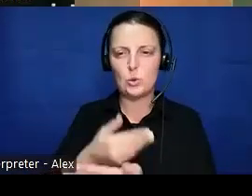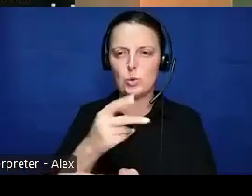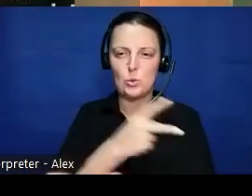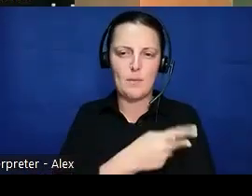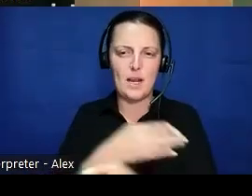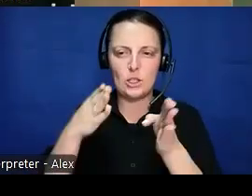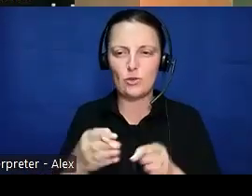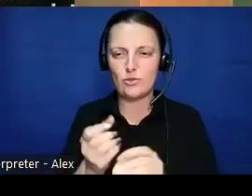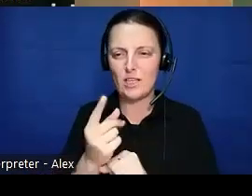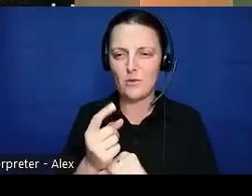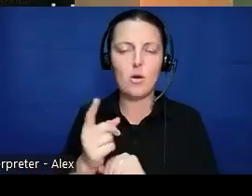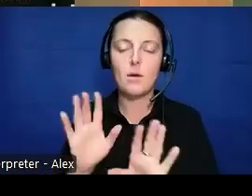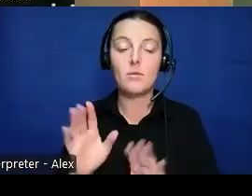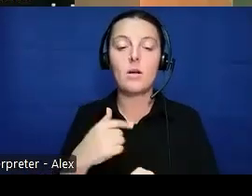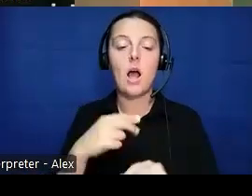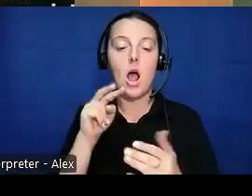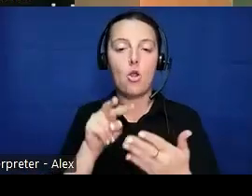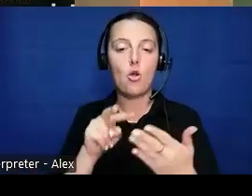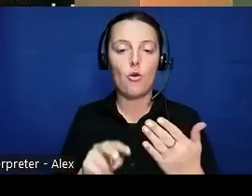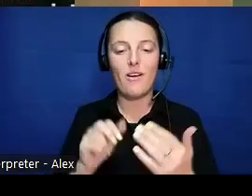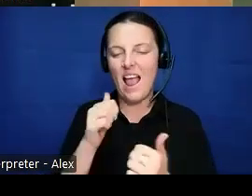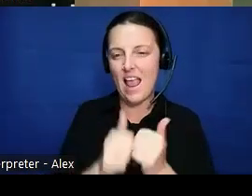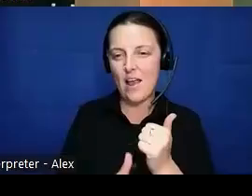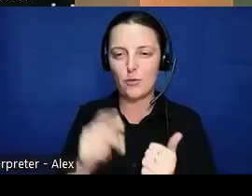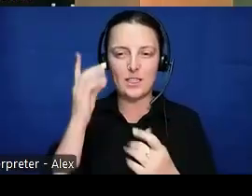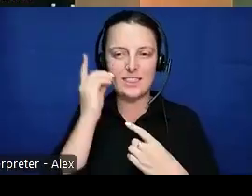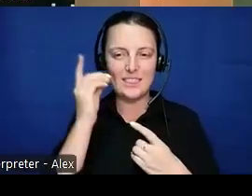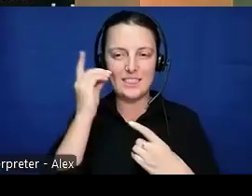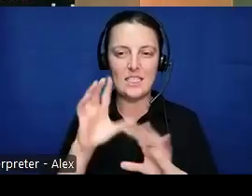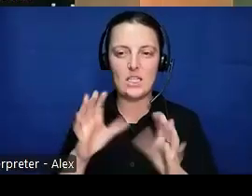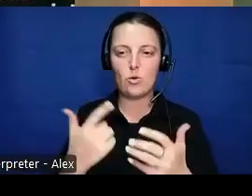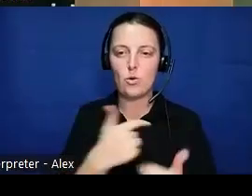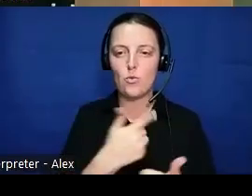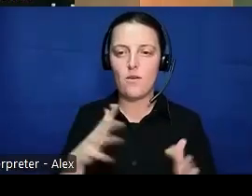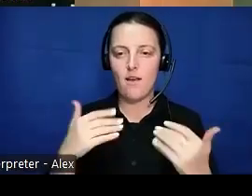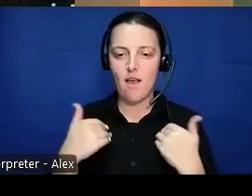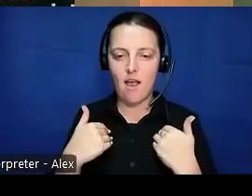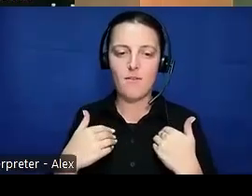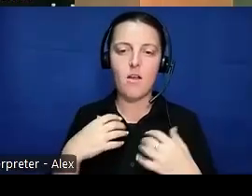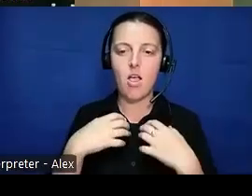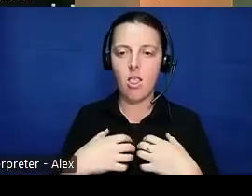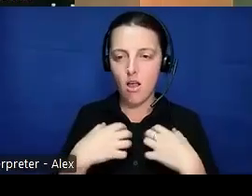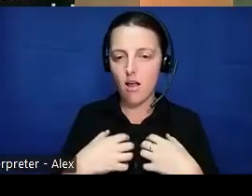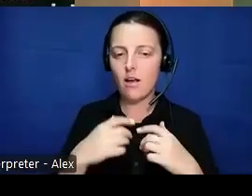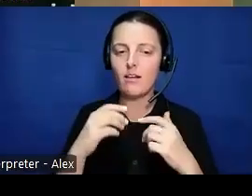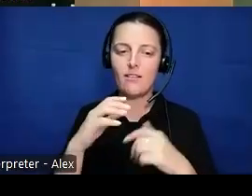group that we have you know lung cancer heales etc. What I found across five years was about a